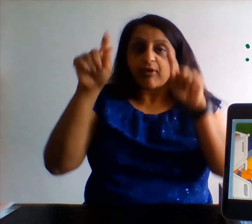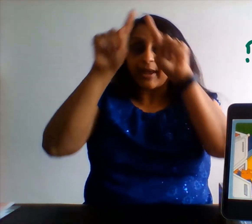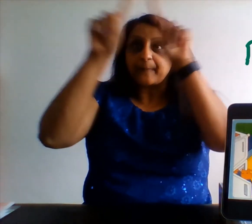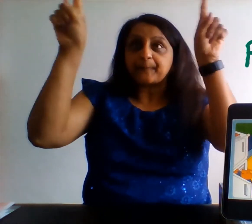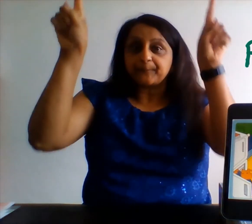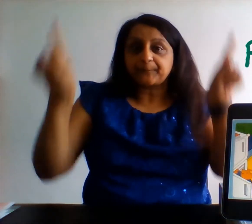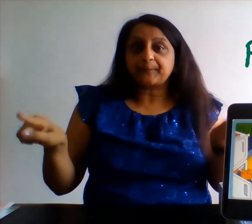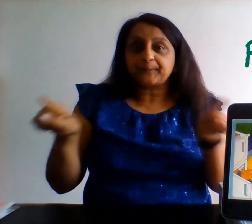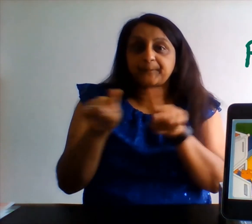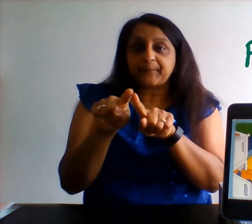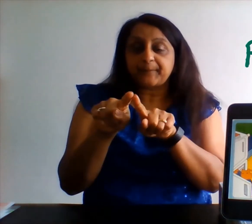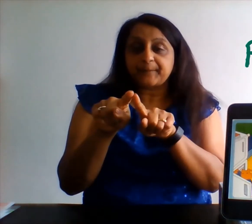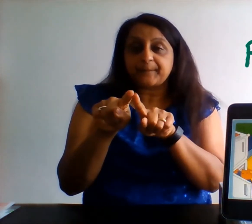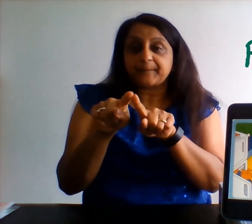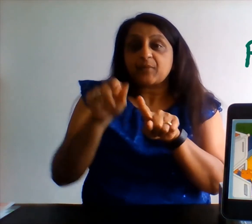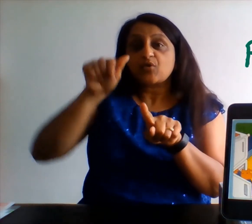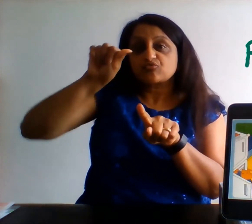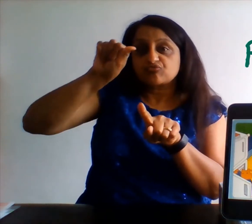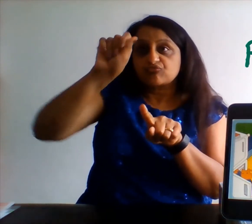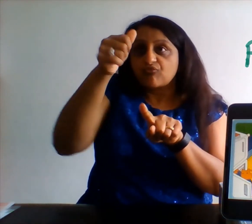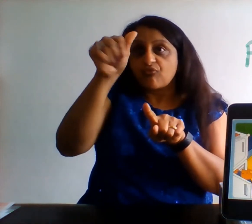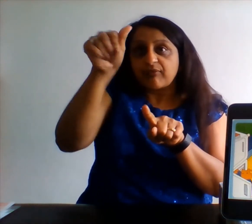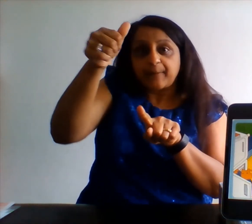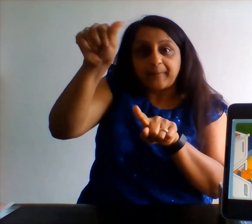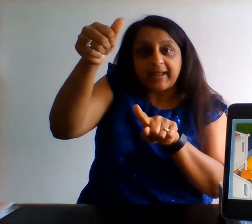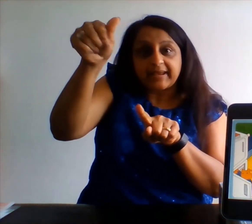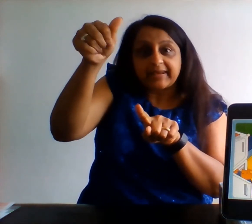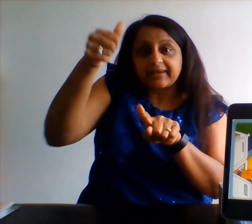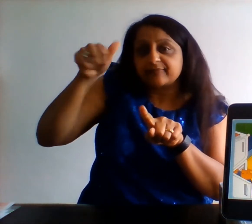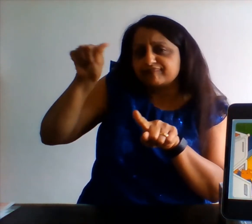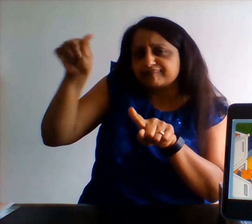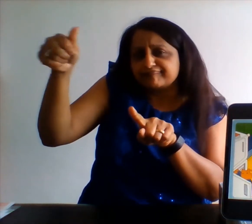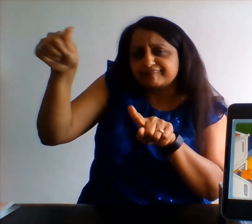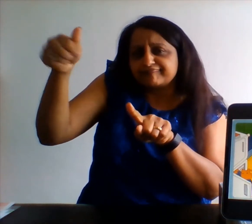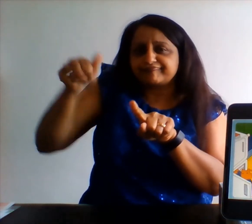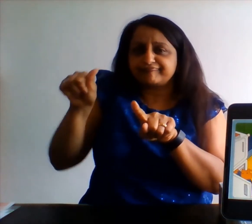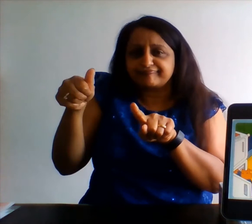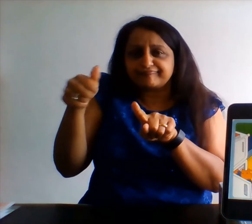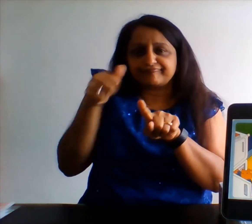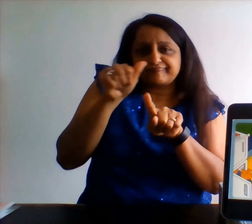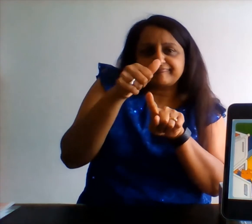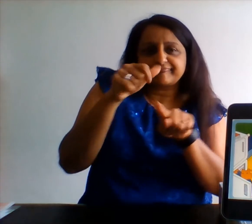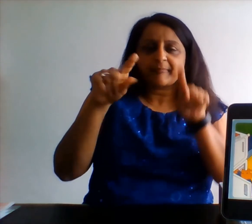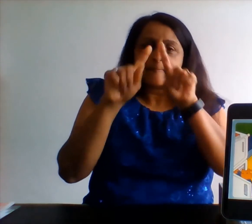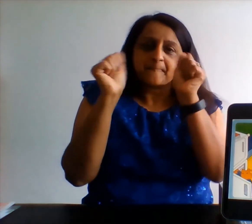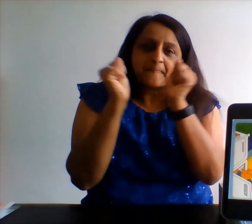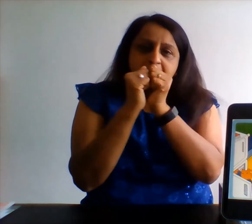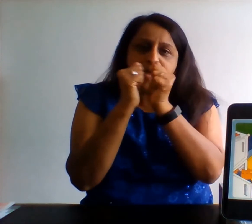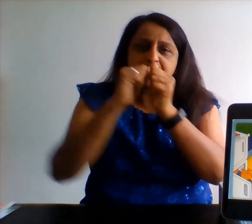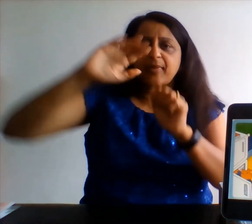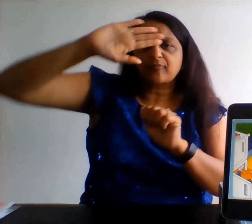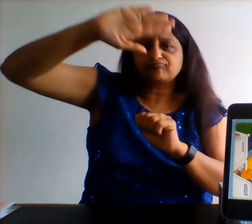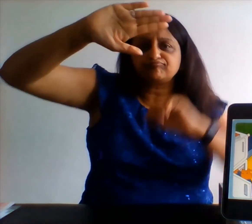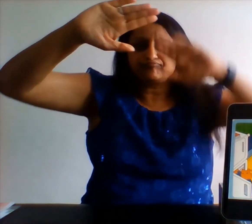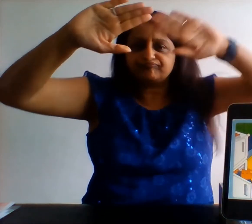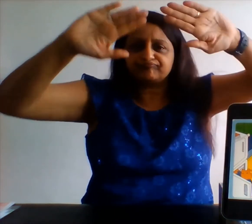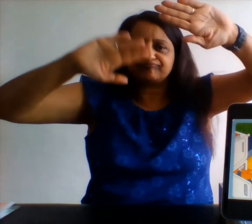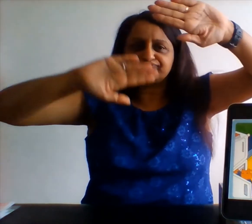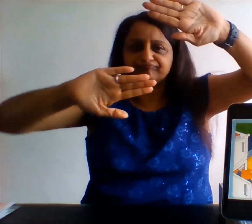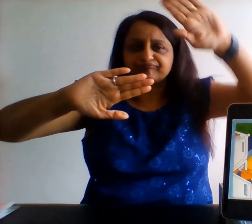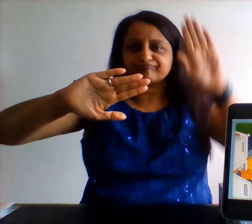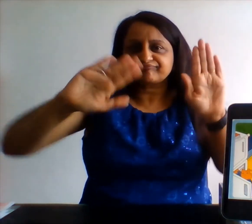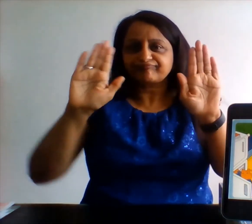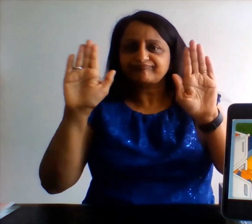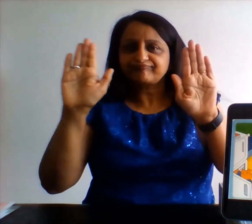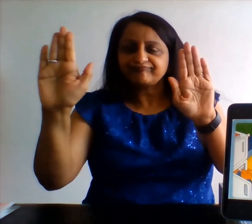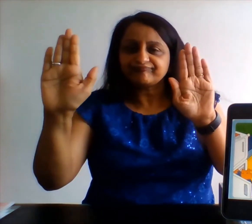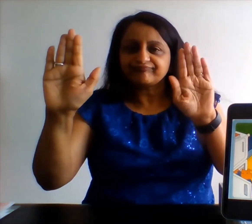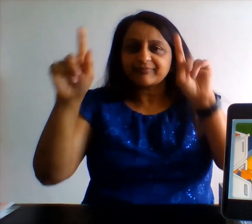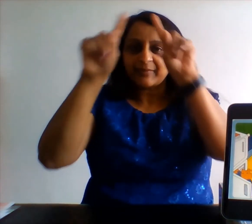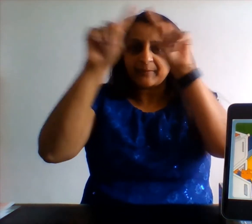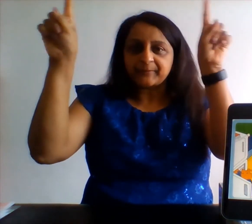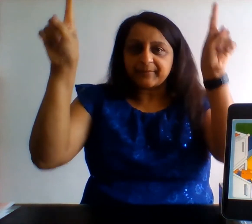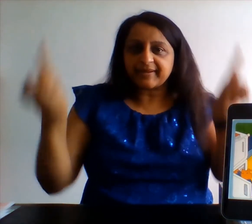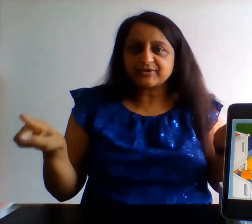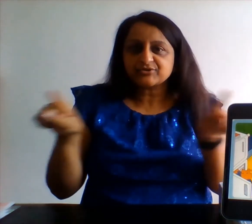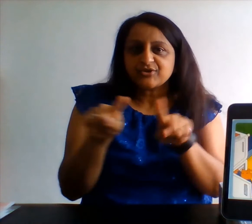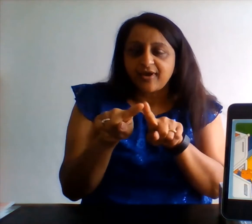Pin board and paper stuck to the pin board.